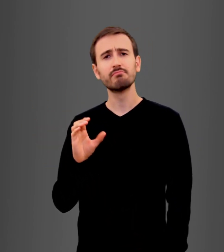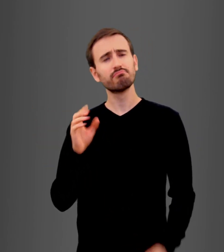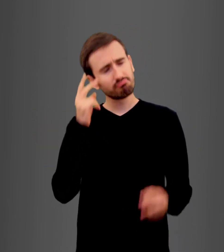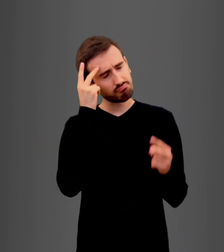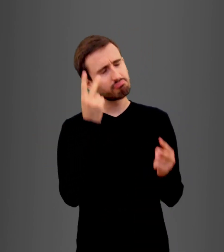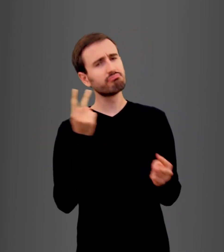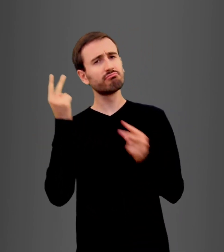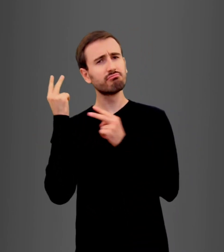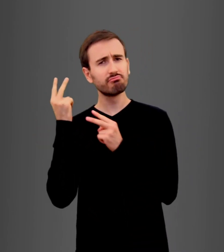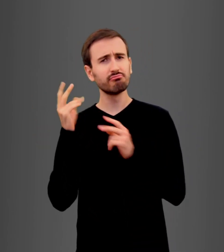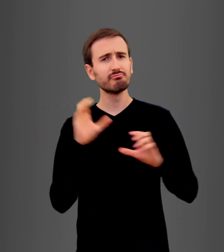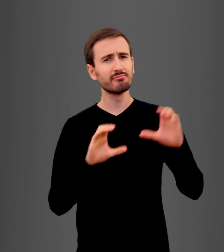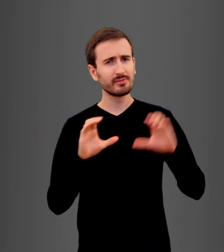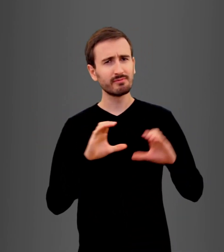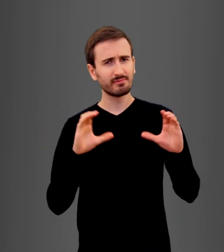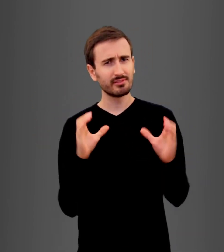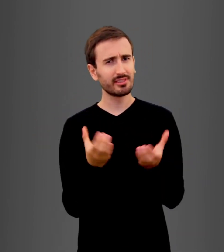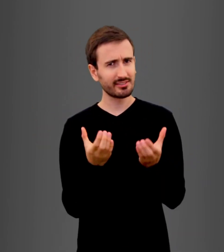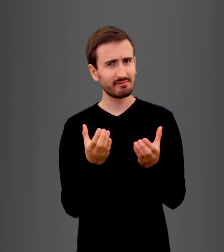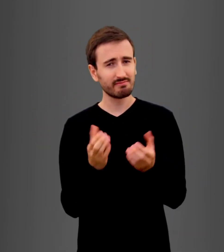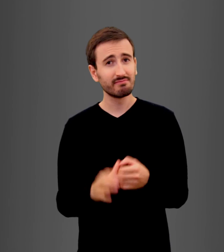If we look back to chemistry class,